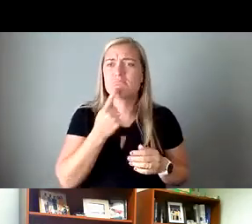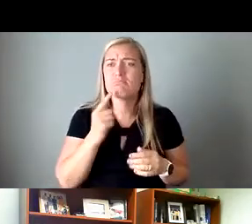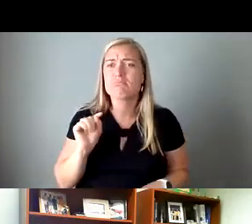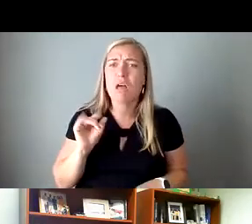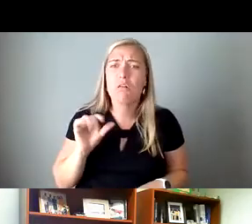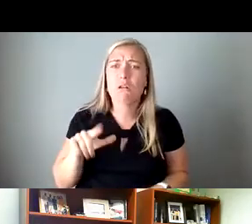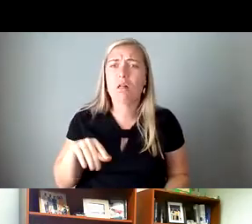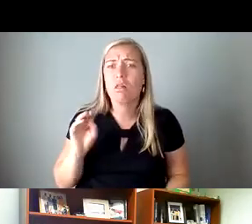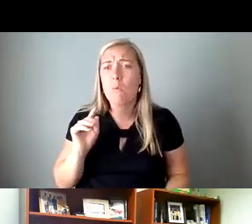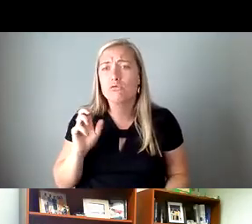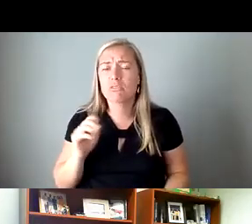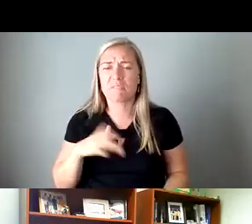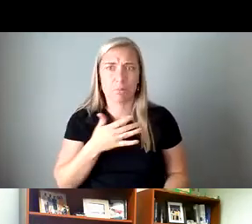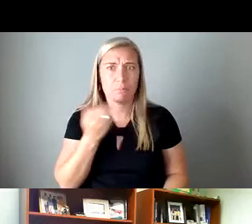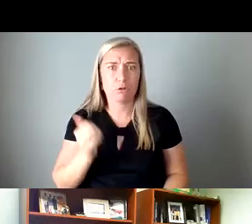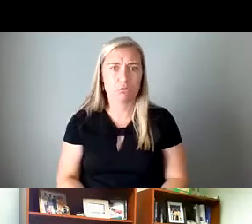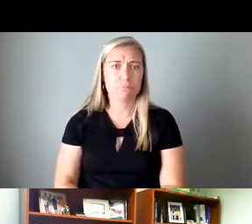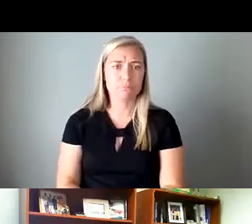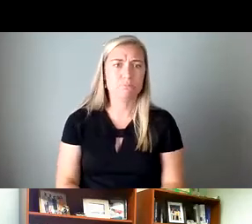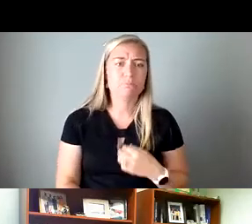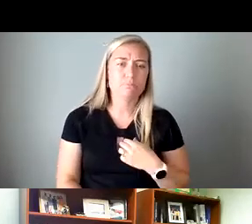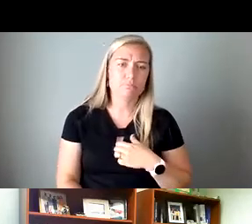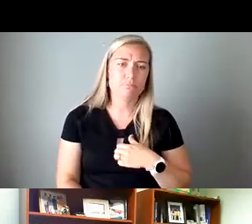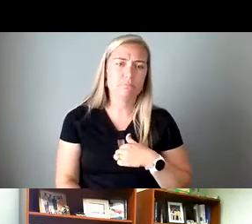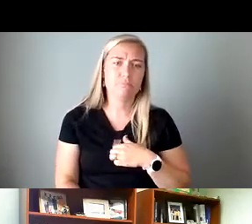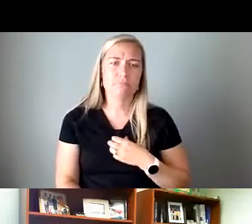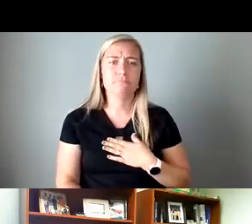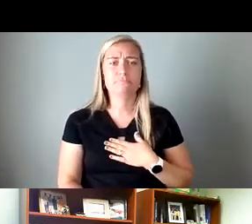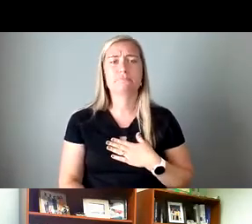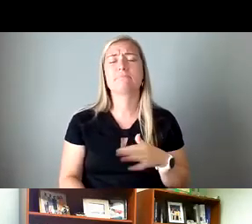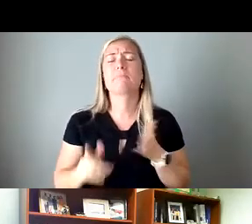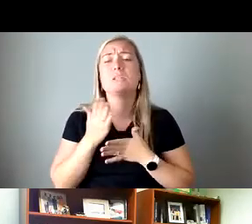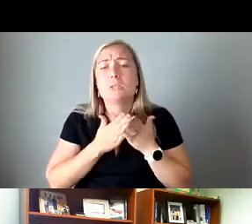it's worth mentioning, just because I know that this generates quite a lot of fear and concern